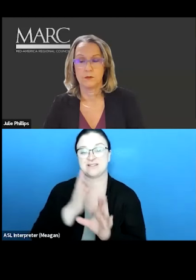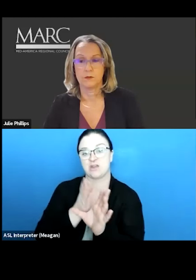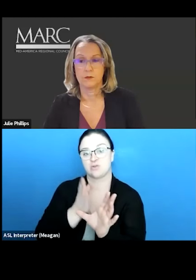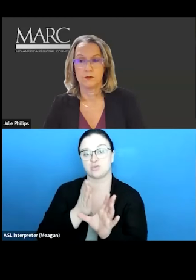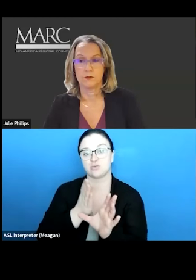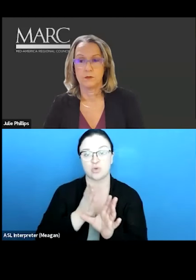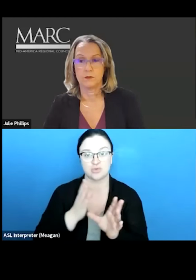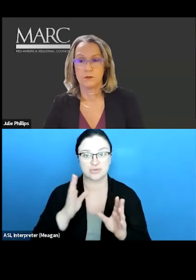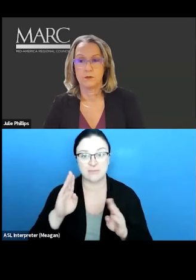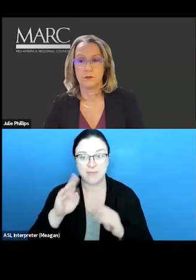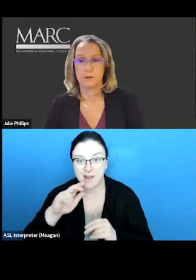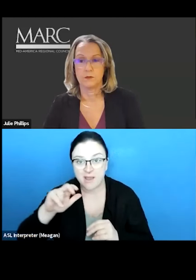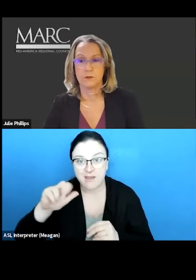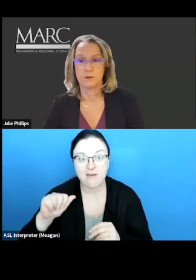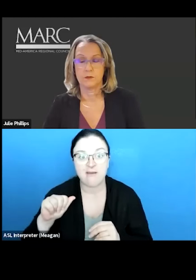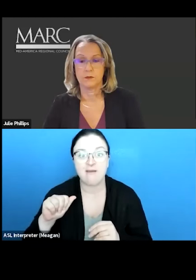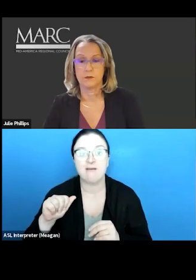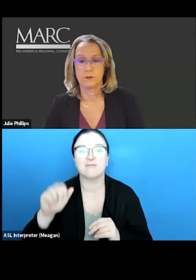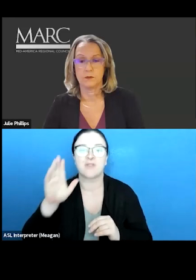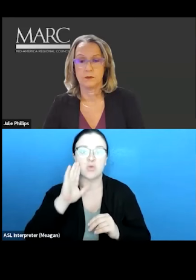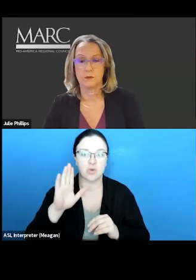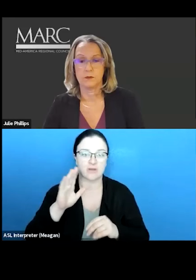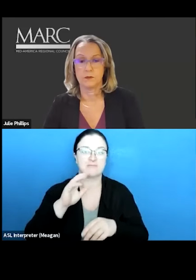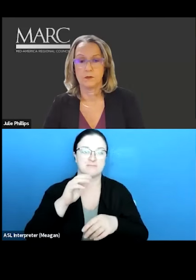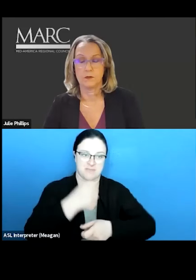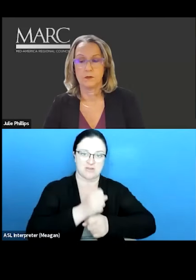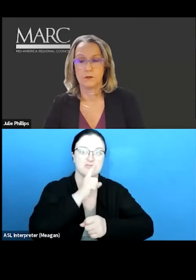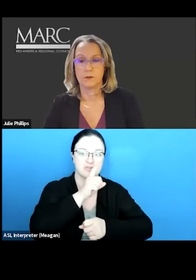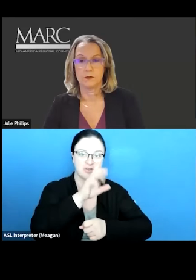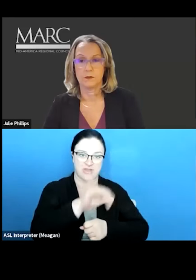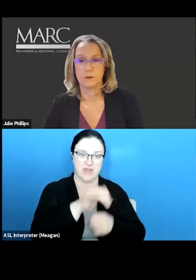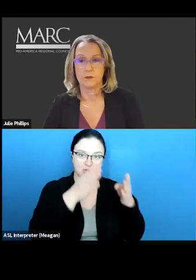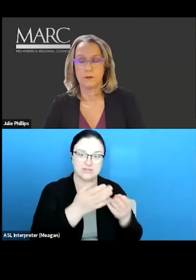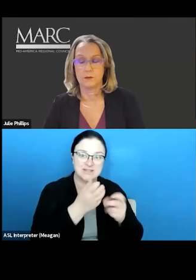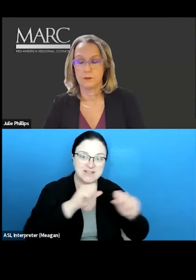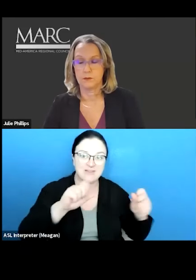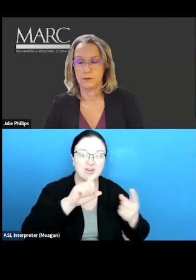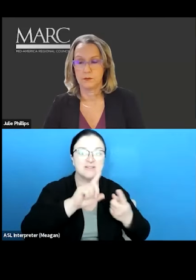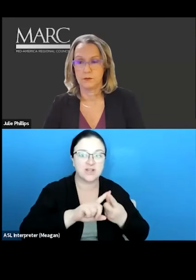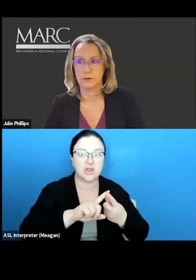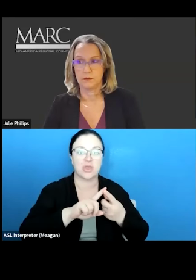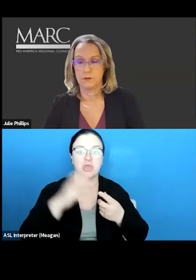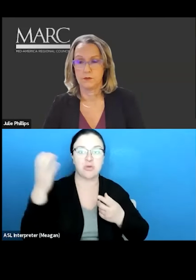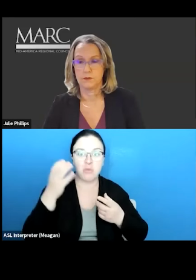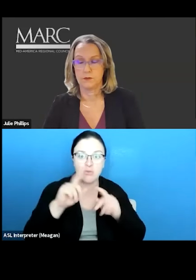will be safe until a mobile team can be there. These are situations where we might have